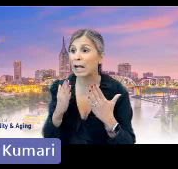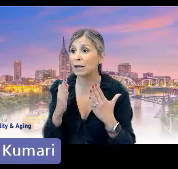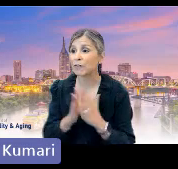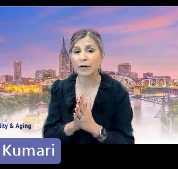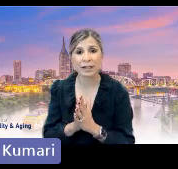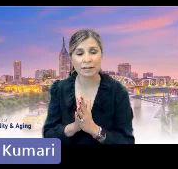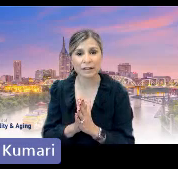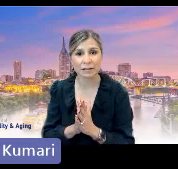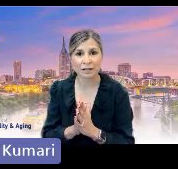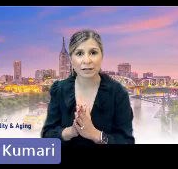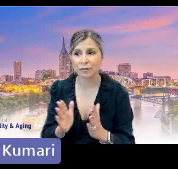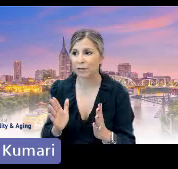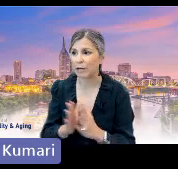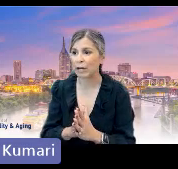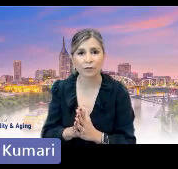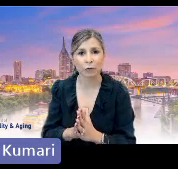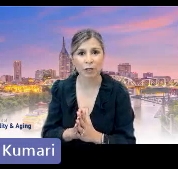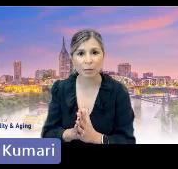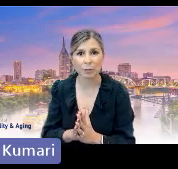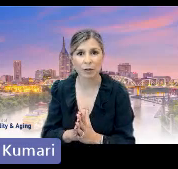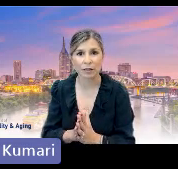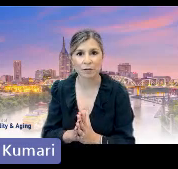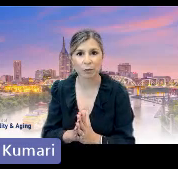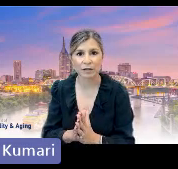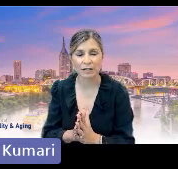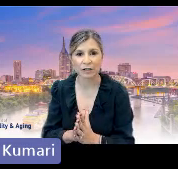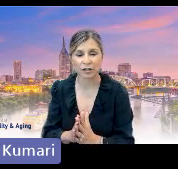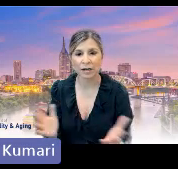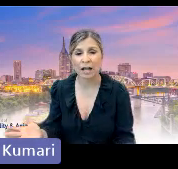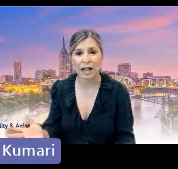I am very excited to see there's about 140 people on this presentation and that